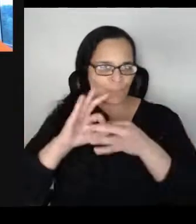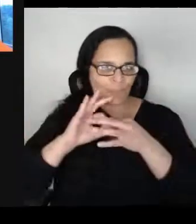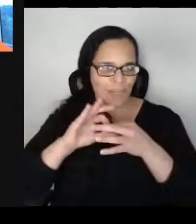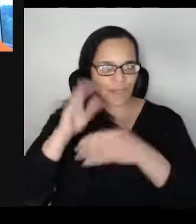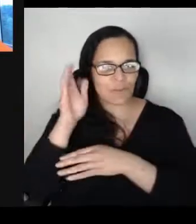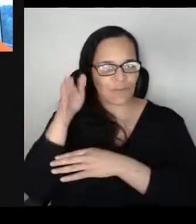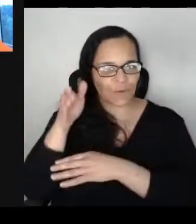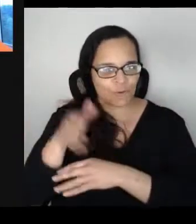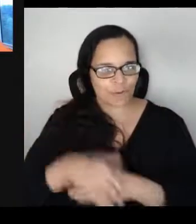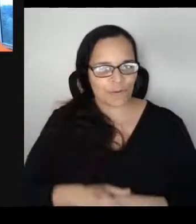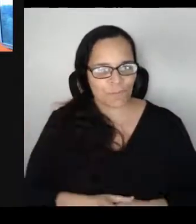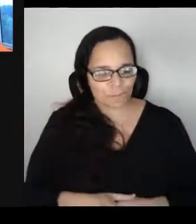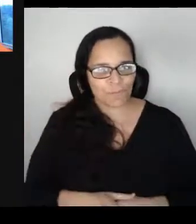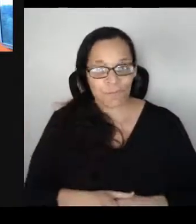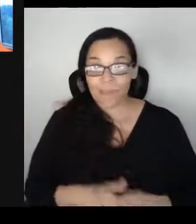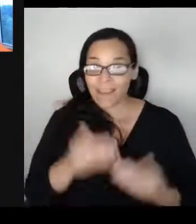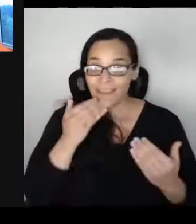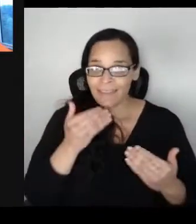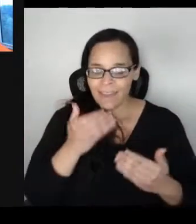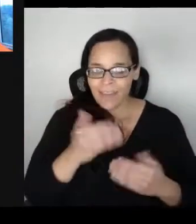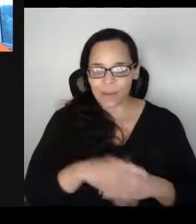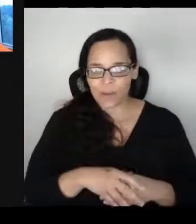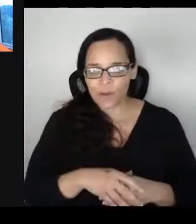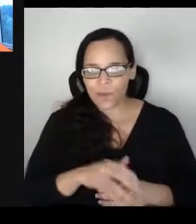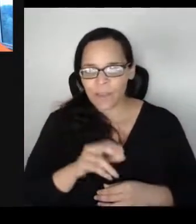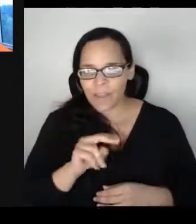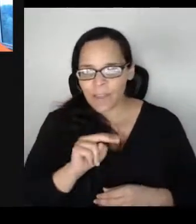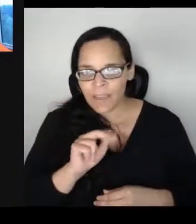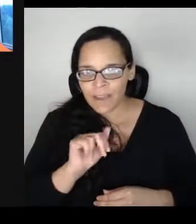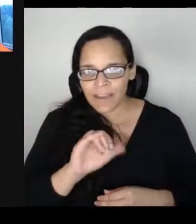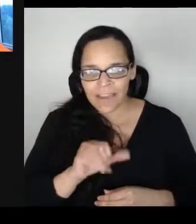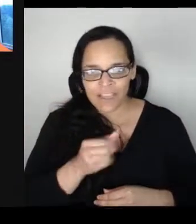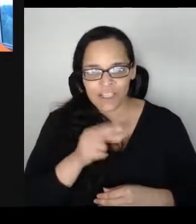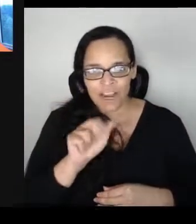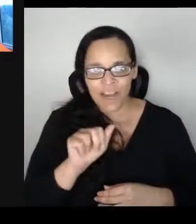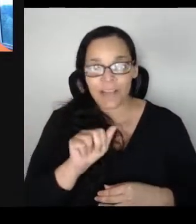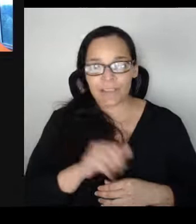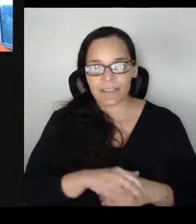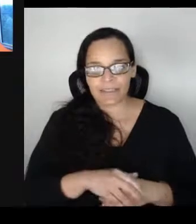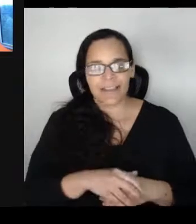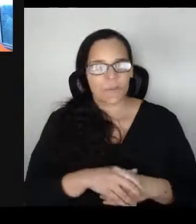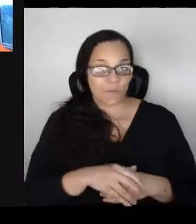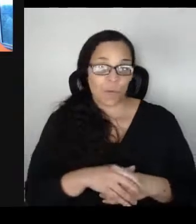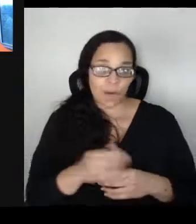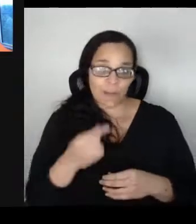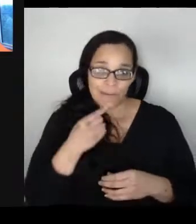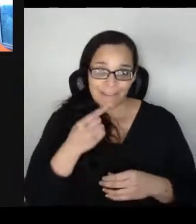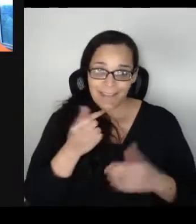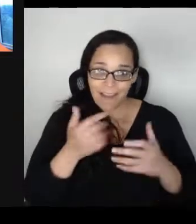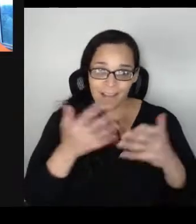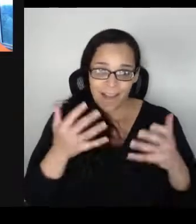Thank you, Husniye. Naischa. Yes, well I would say a lot of things honestly inspires me